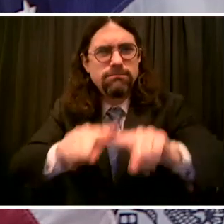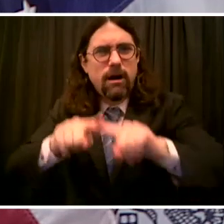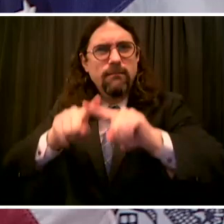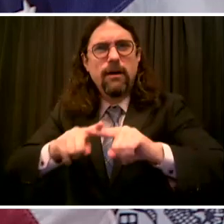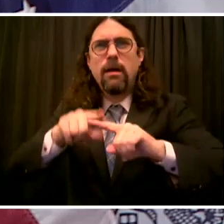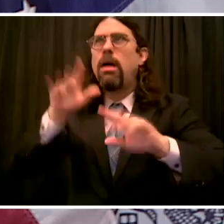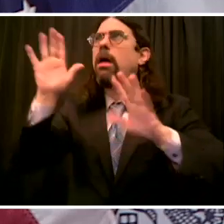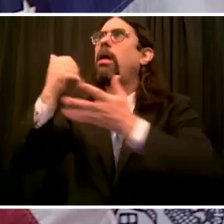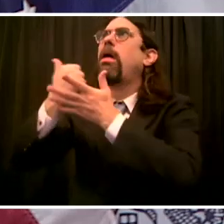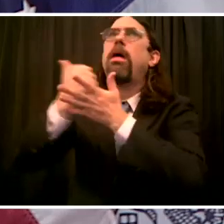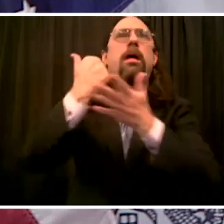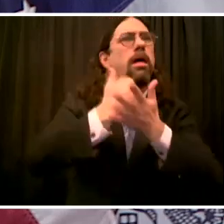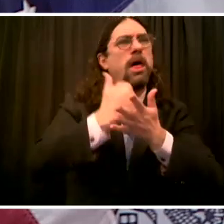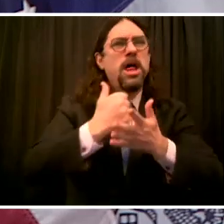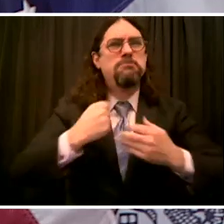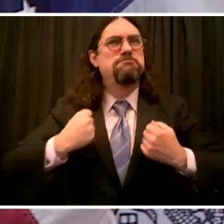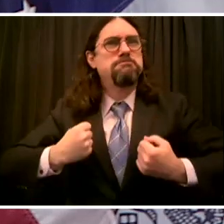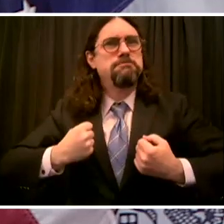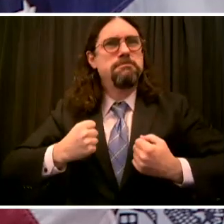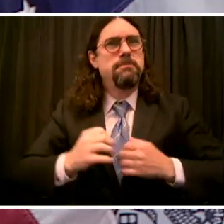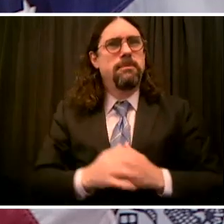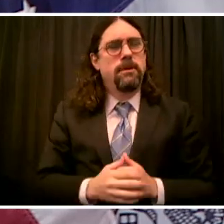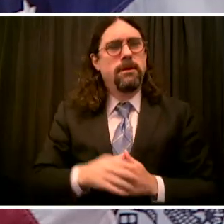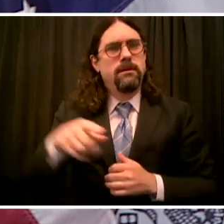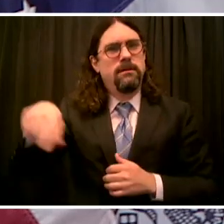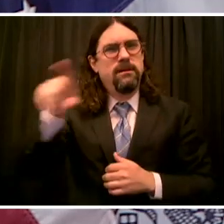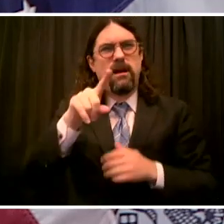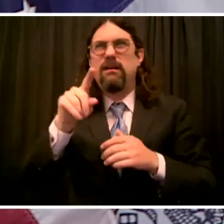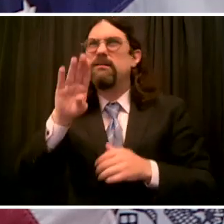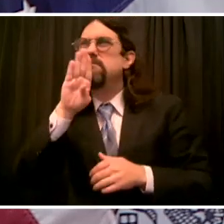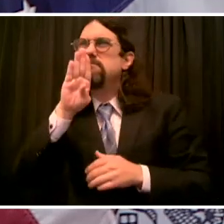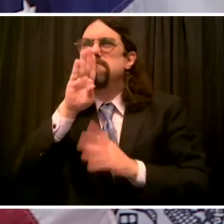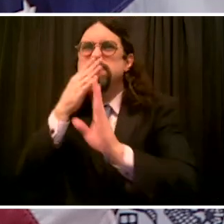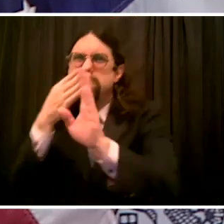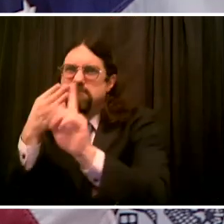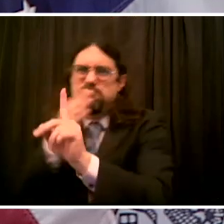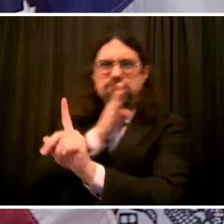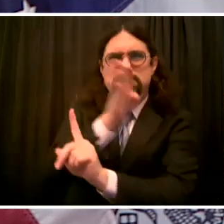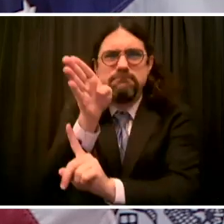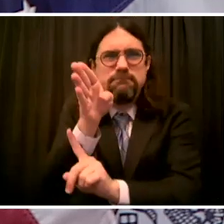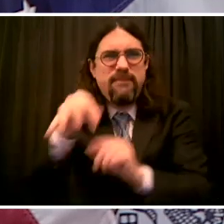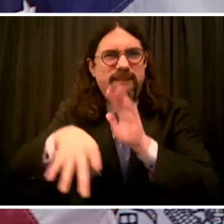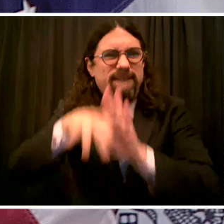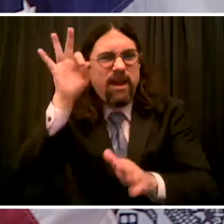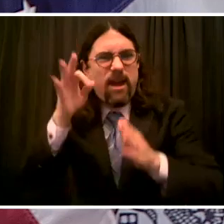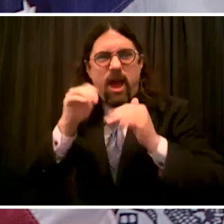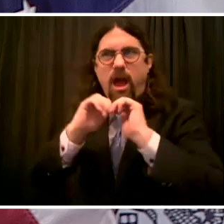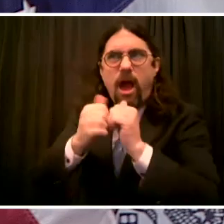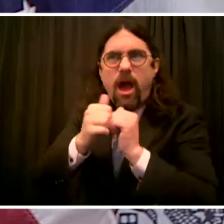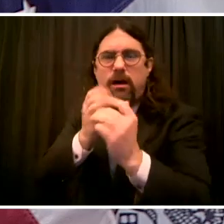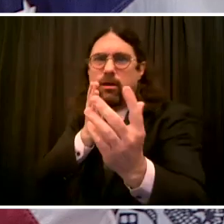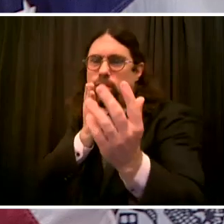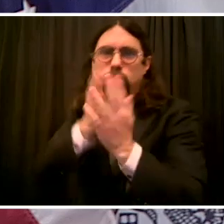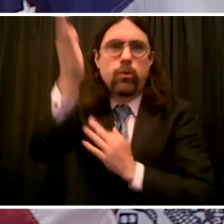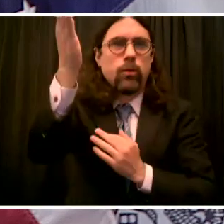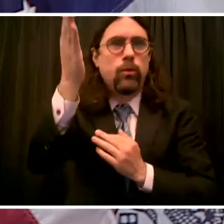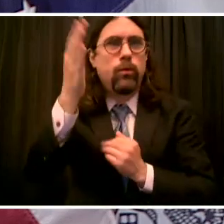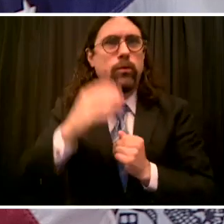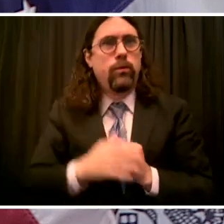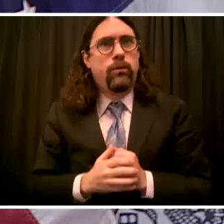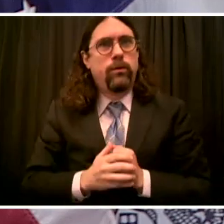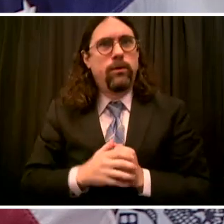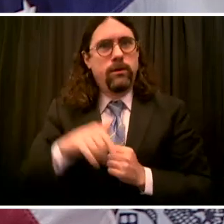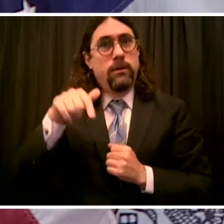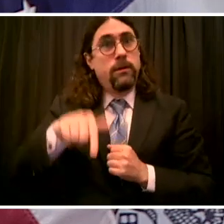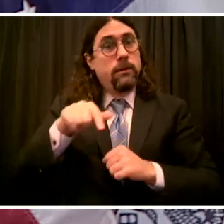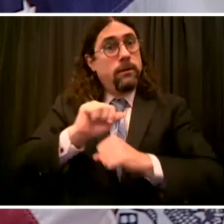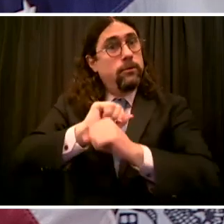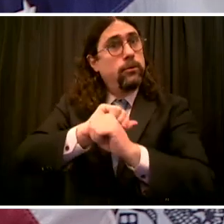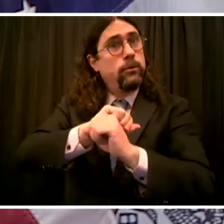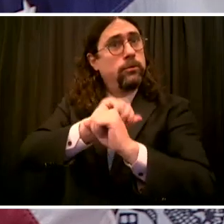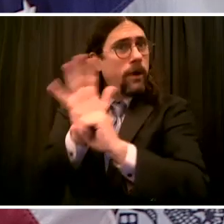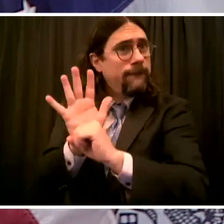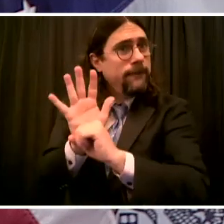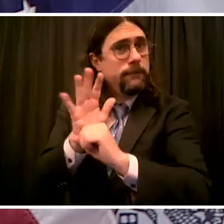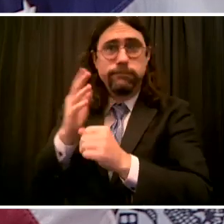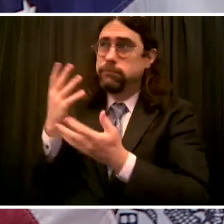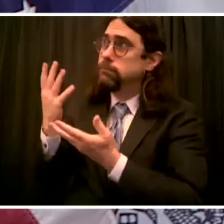THINGS HAPPE